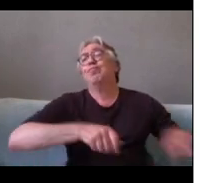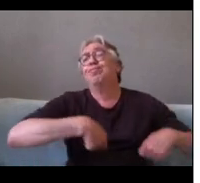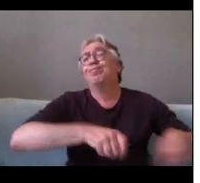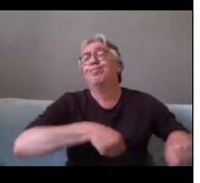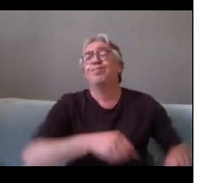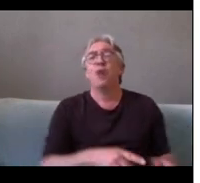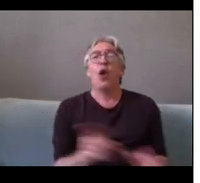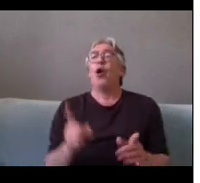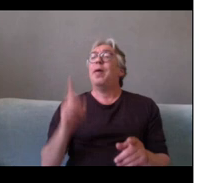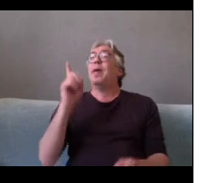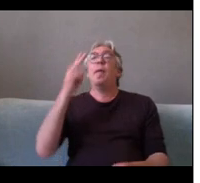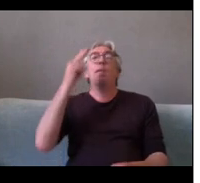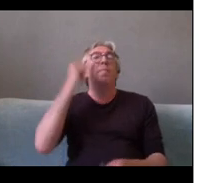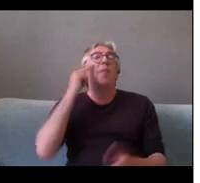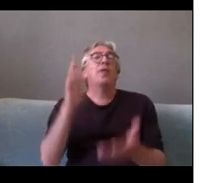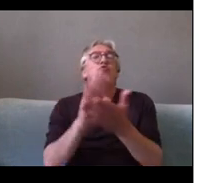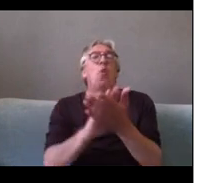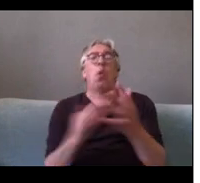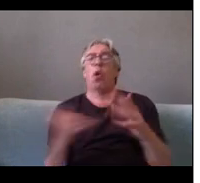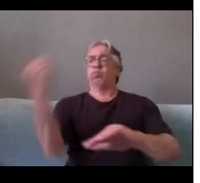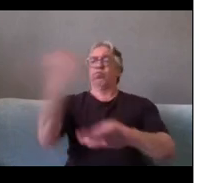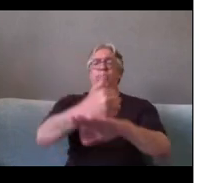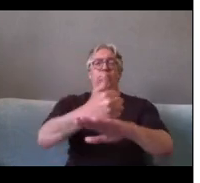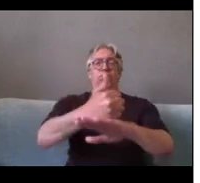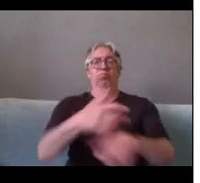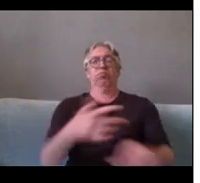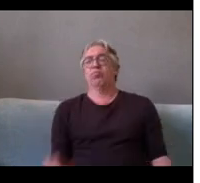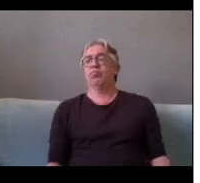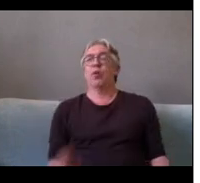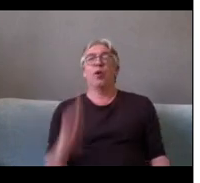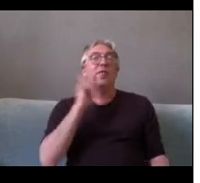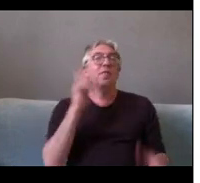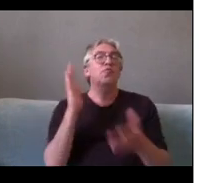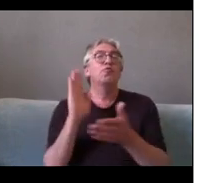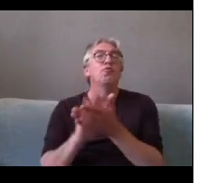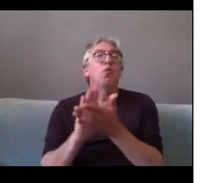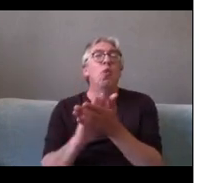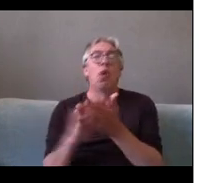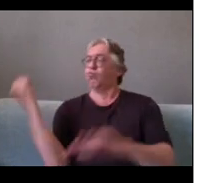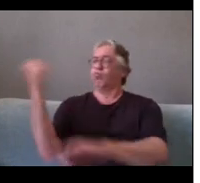You come to a country and you realize we have certain types of people,